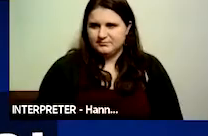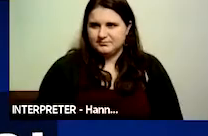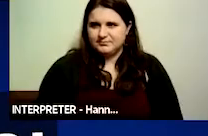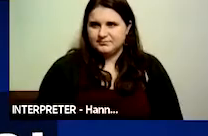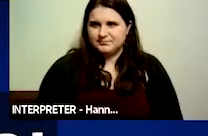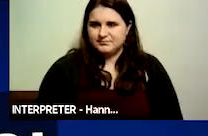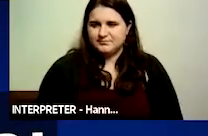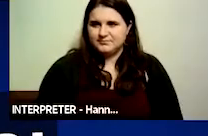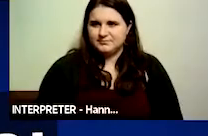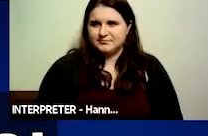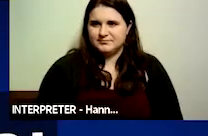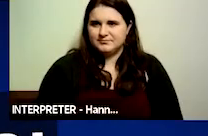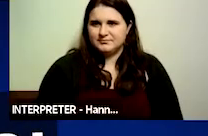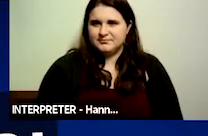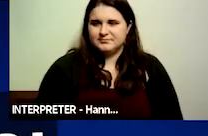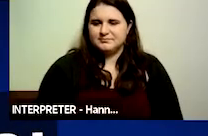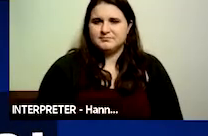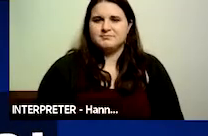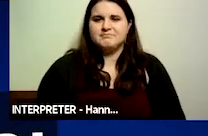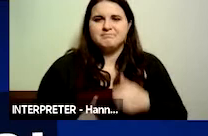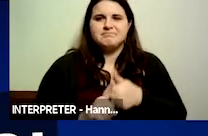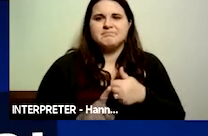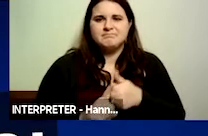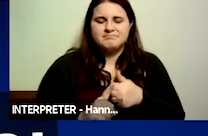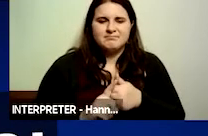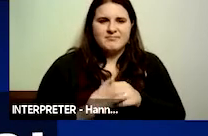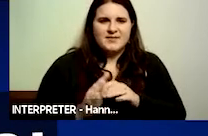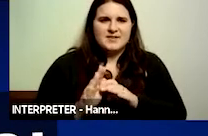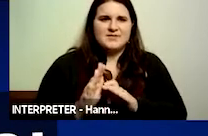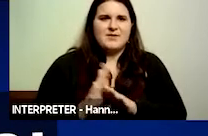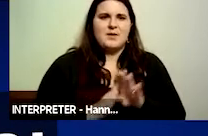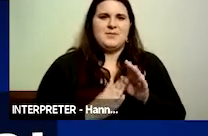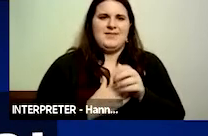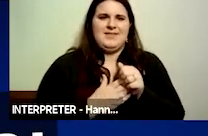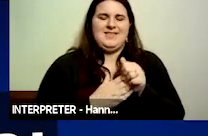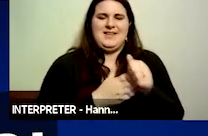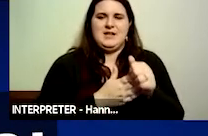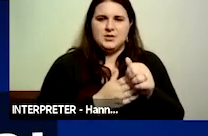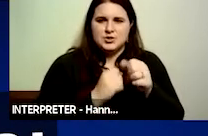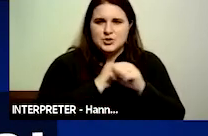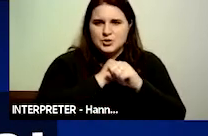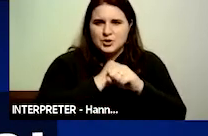Rick Mislan: Where is the belt deleting Information Security Awareness Program and leading meaning that you can read about it in journals,